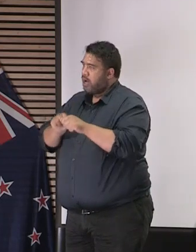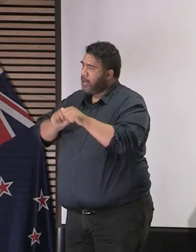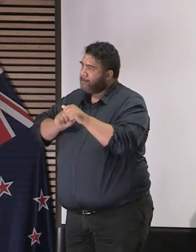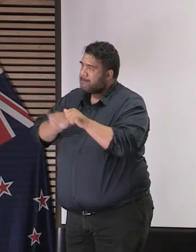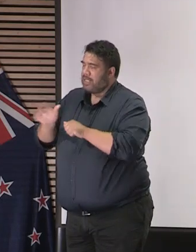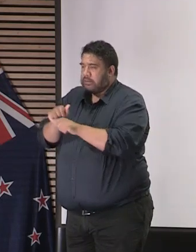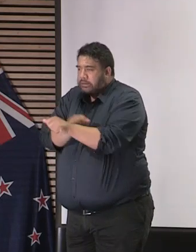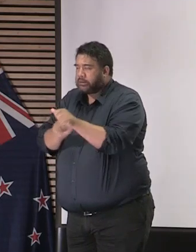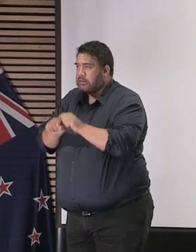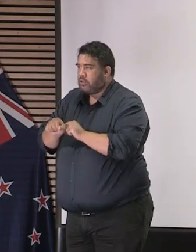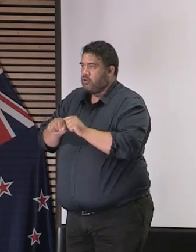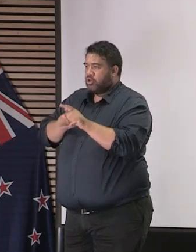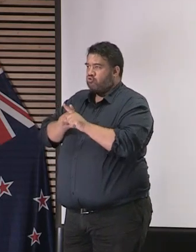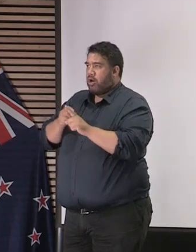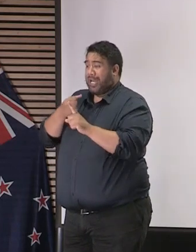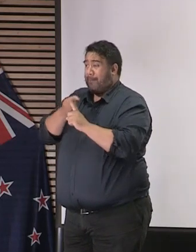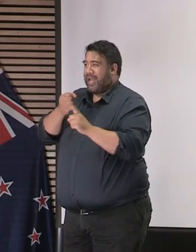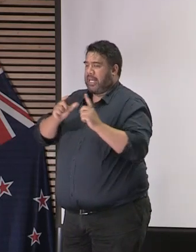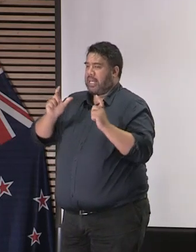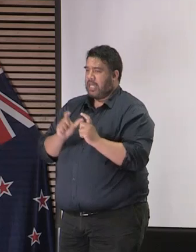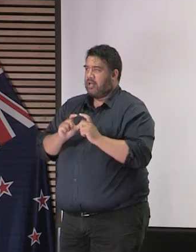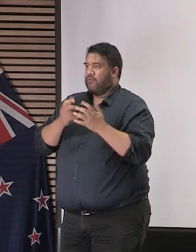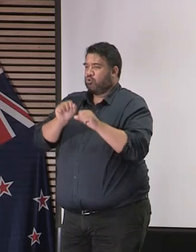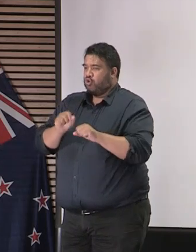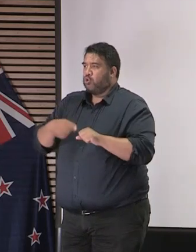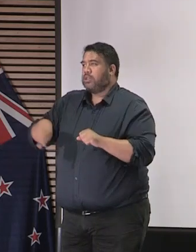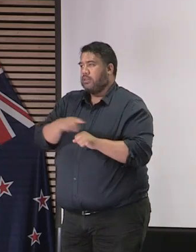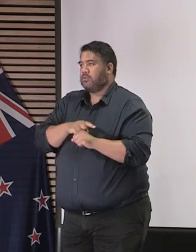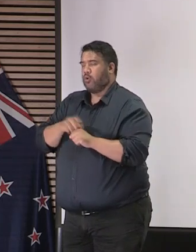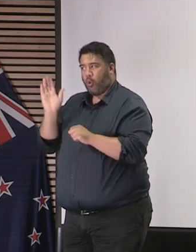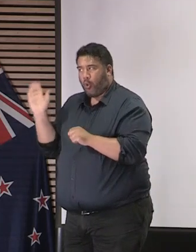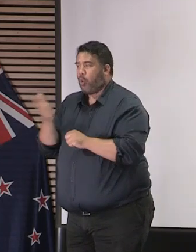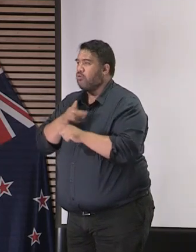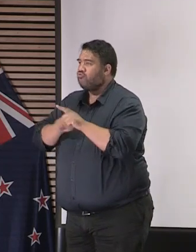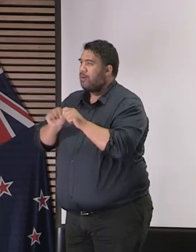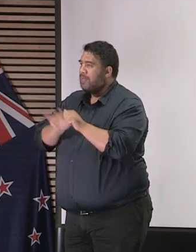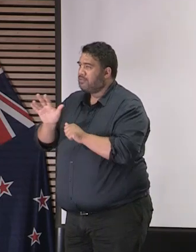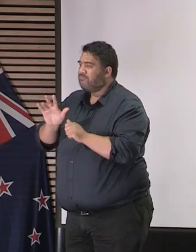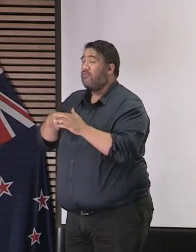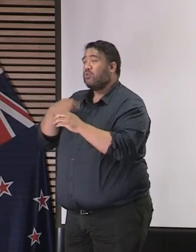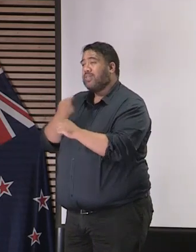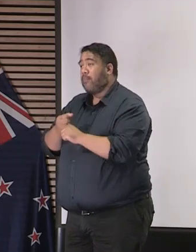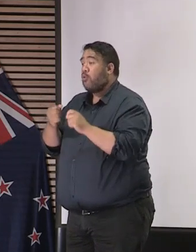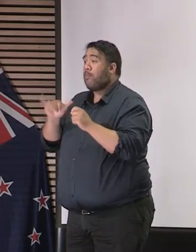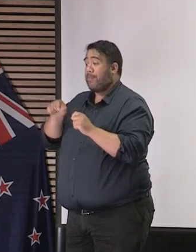know that schools will be pulling out all of the stops to ensure that all of this date eruption doesn't have too